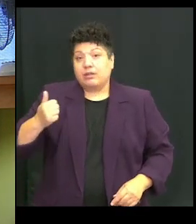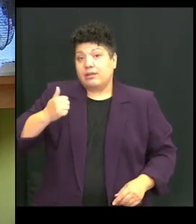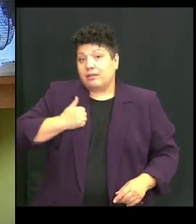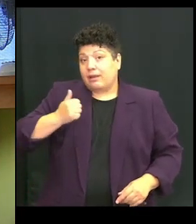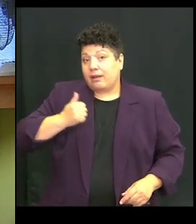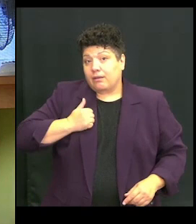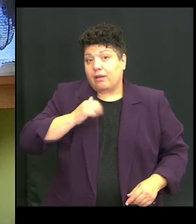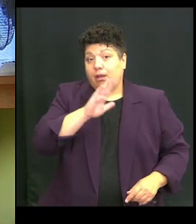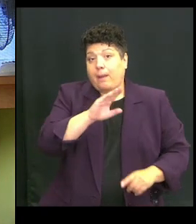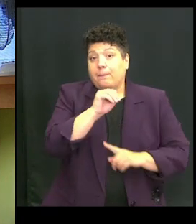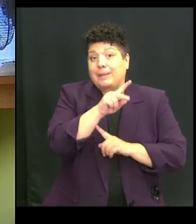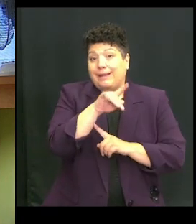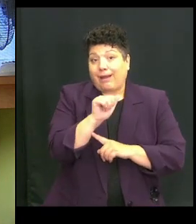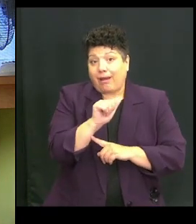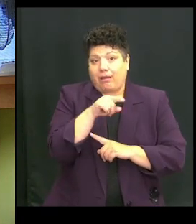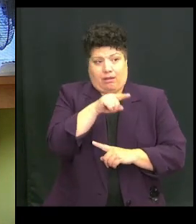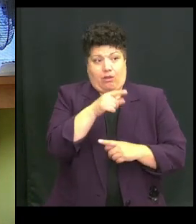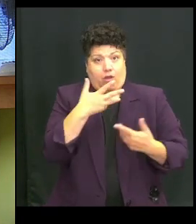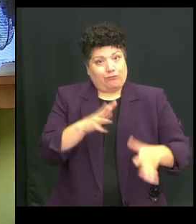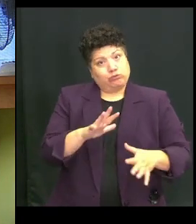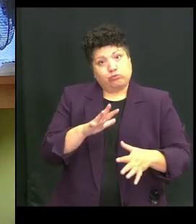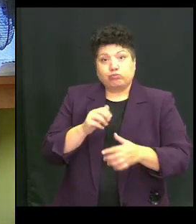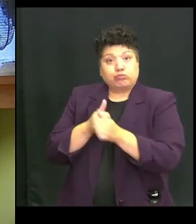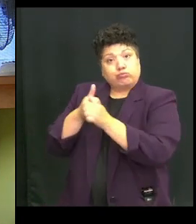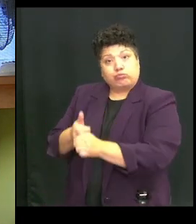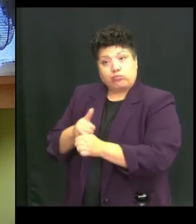And we might worry about echo chambers existing,